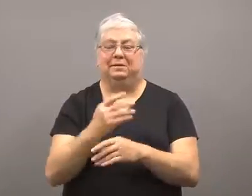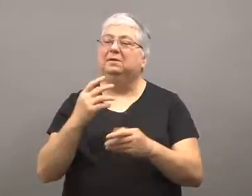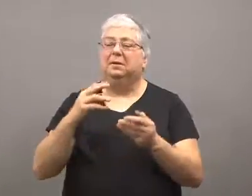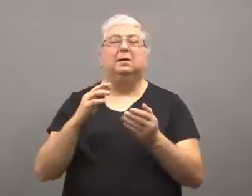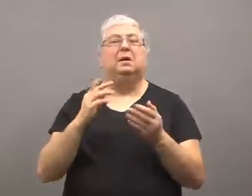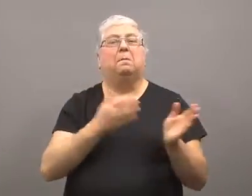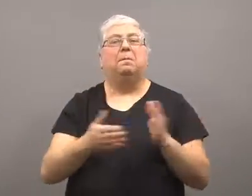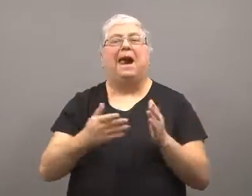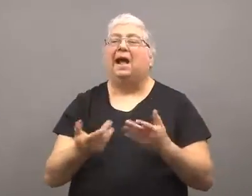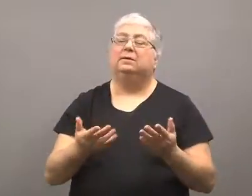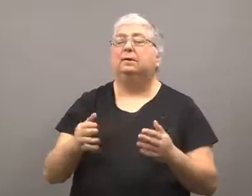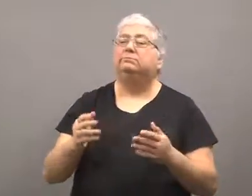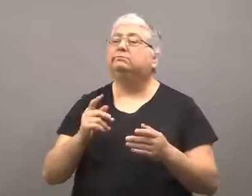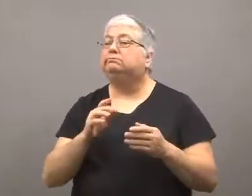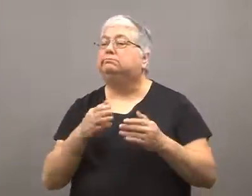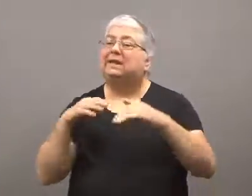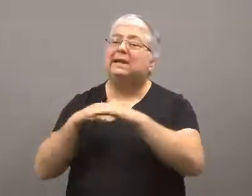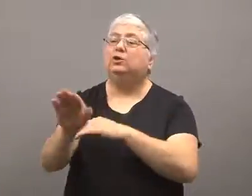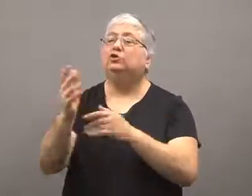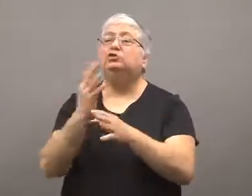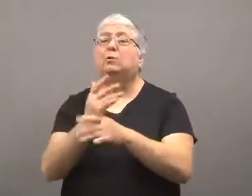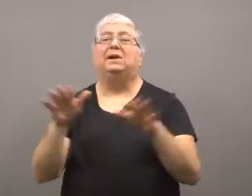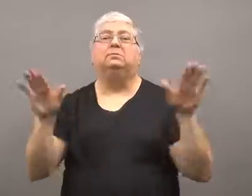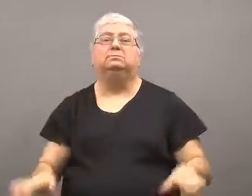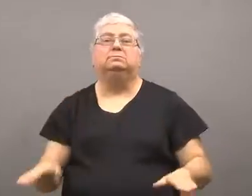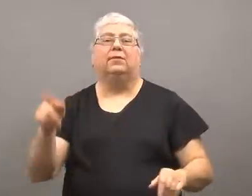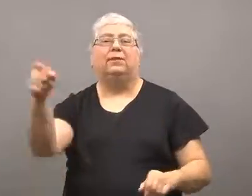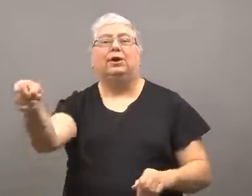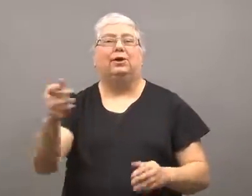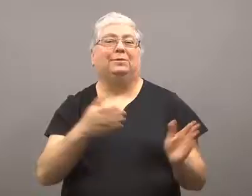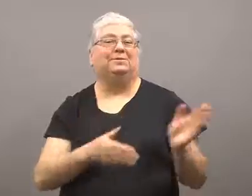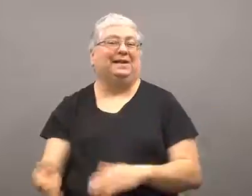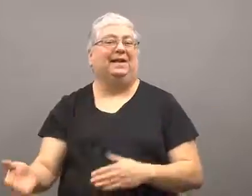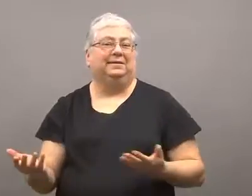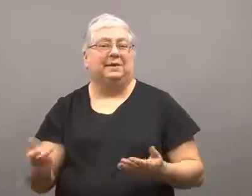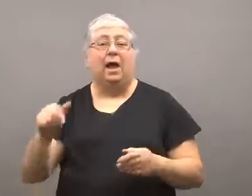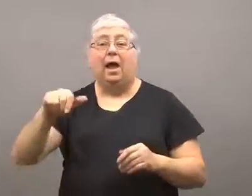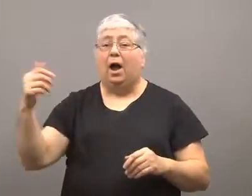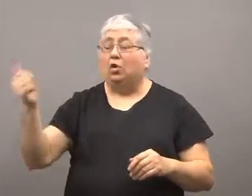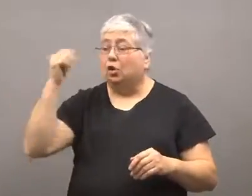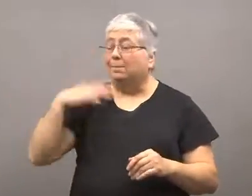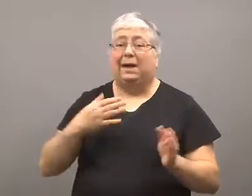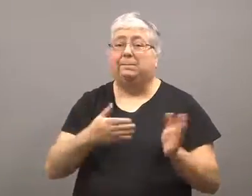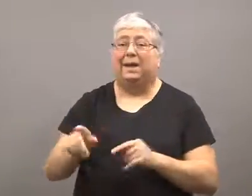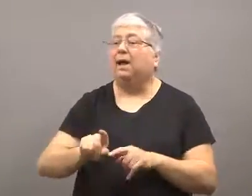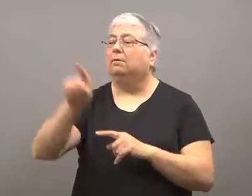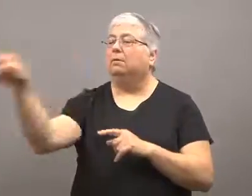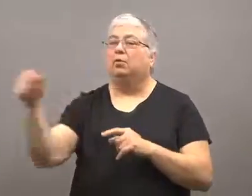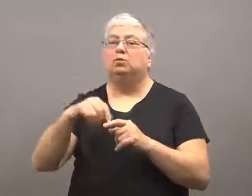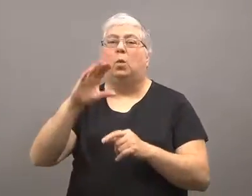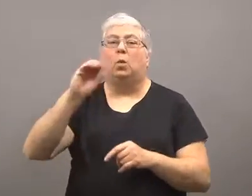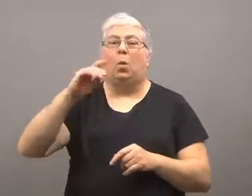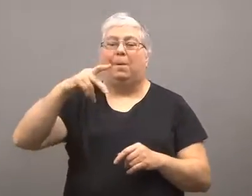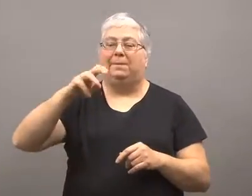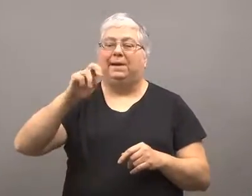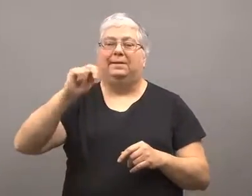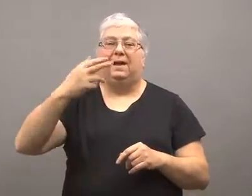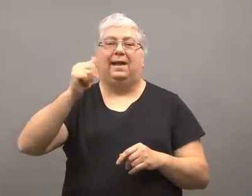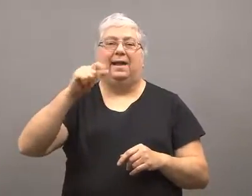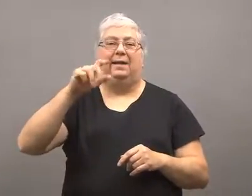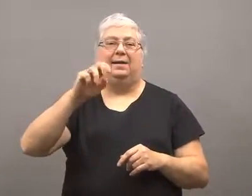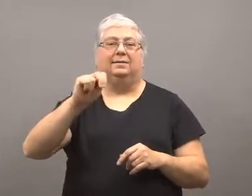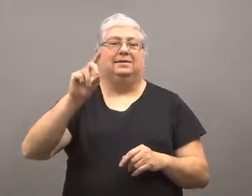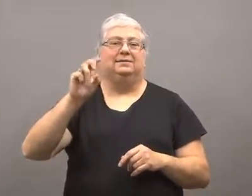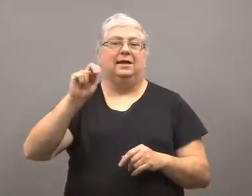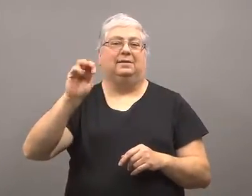He planned to immigrate there.